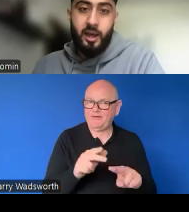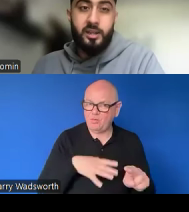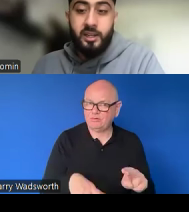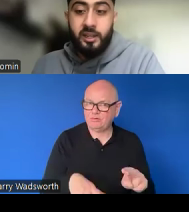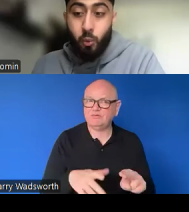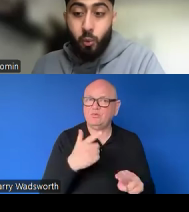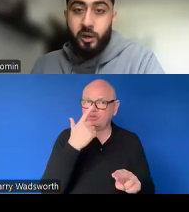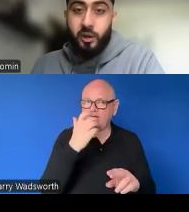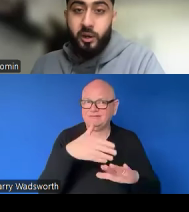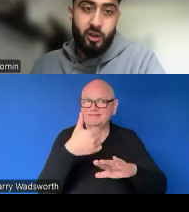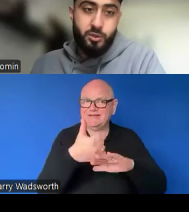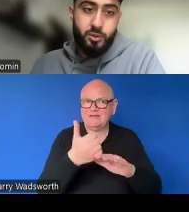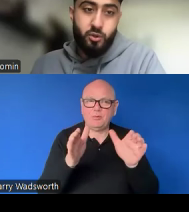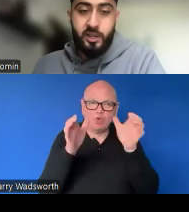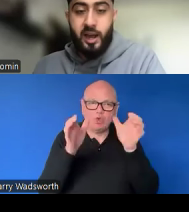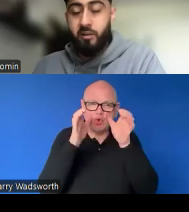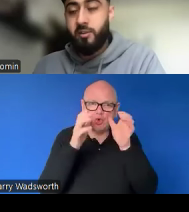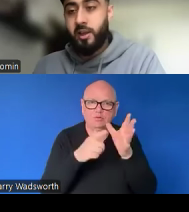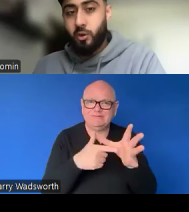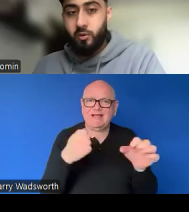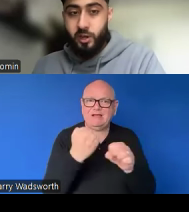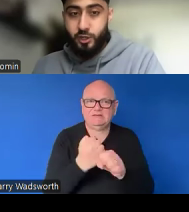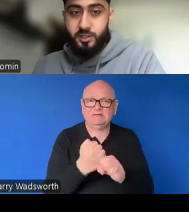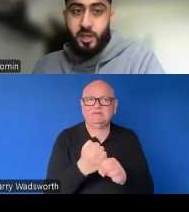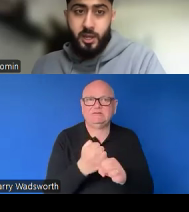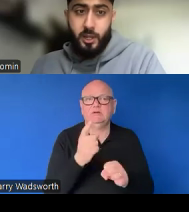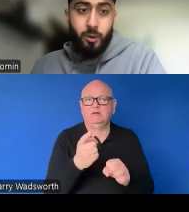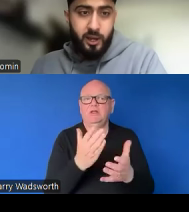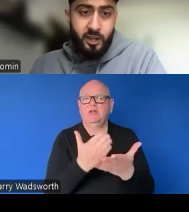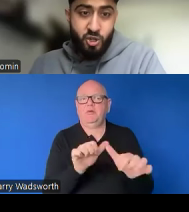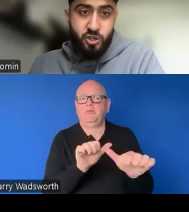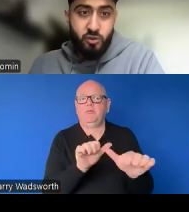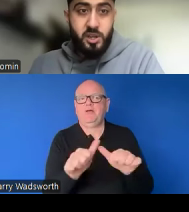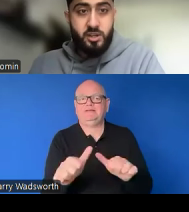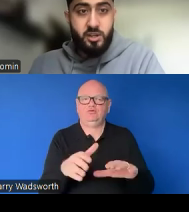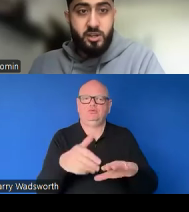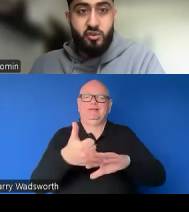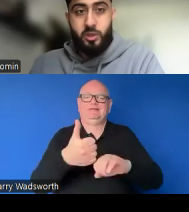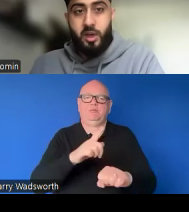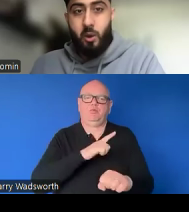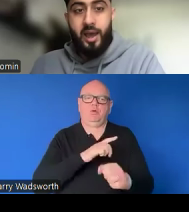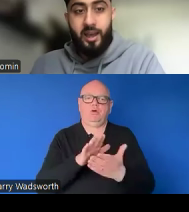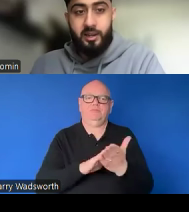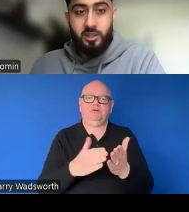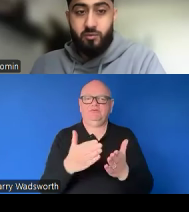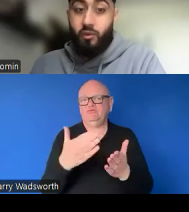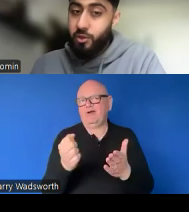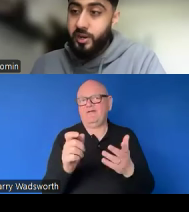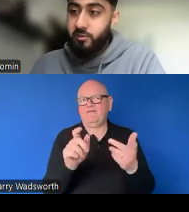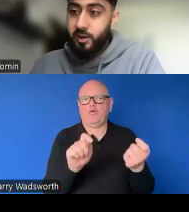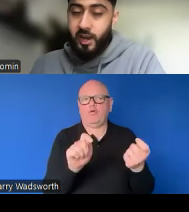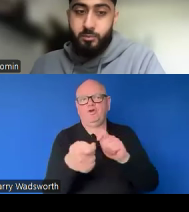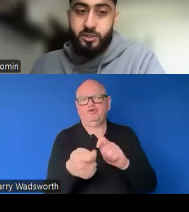Ideally, you want to be setting it up so we can have conversions. Again, just to reiterate, with our headlines, you've got three different types.